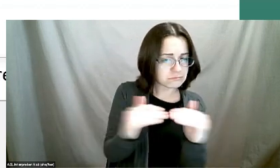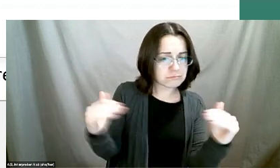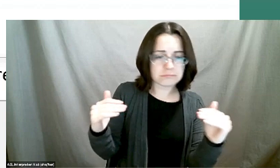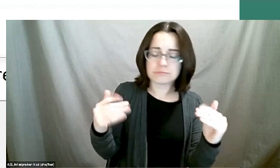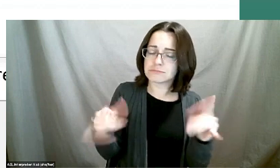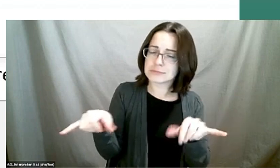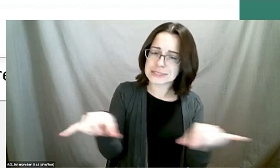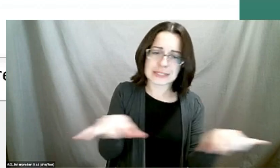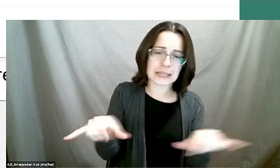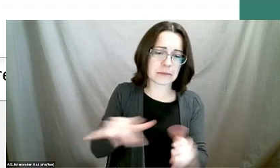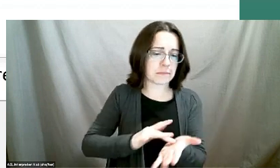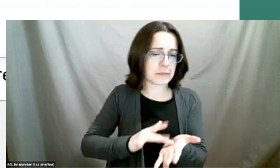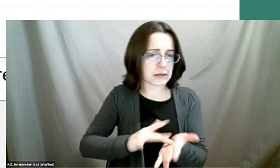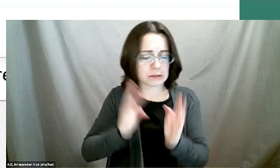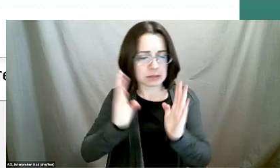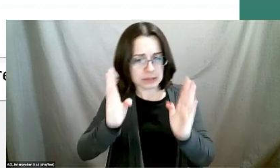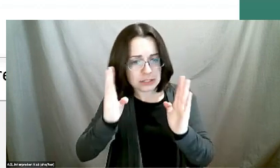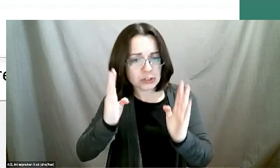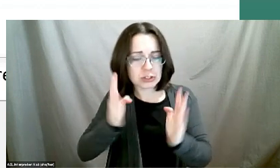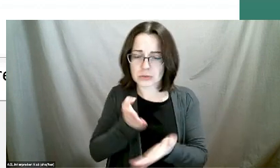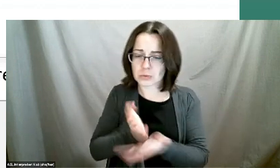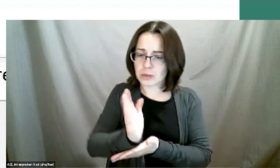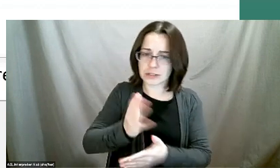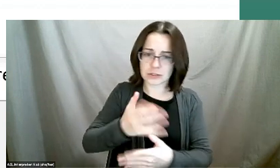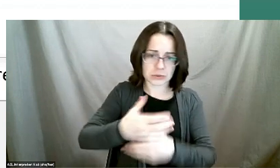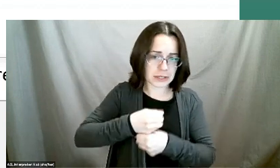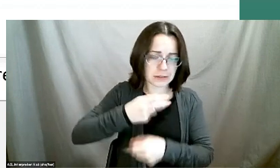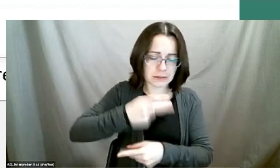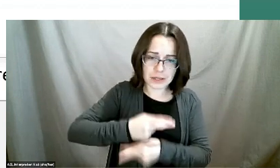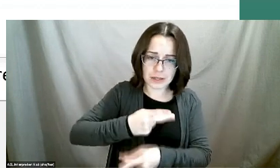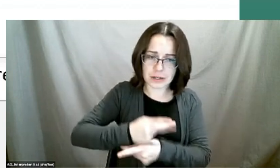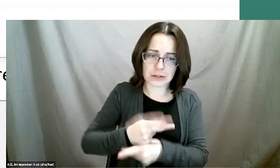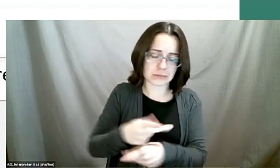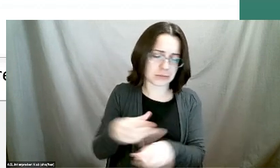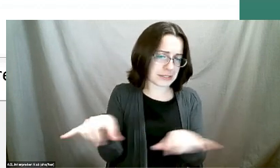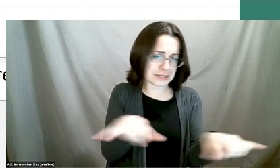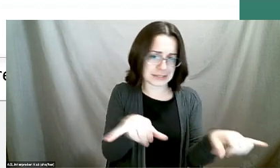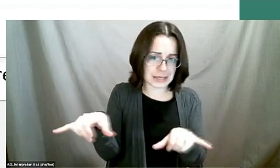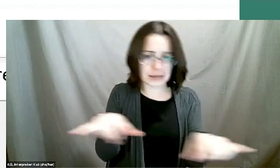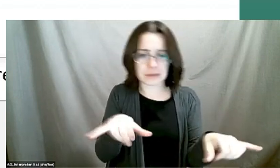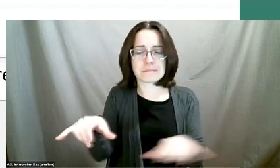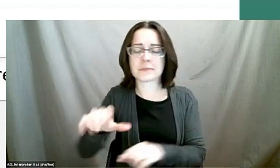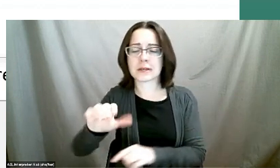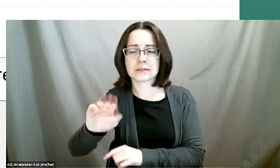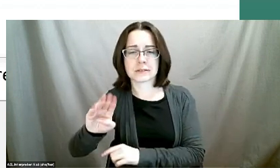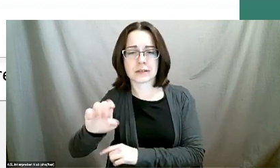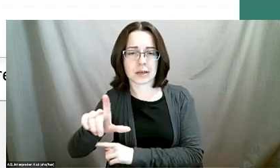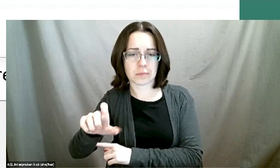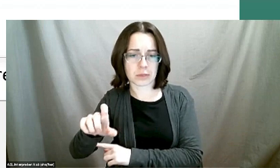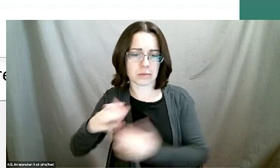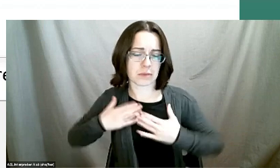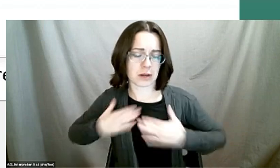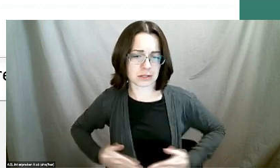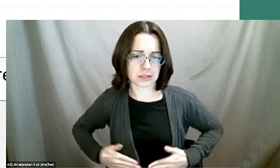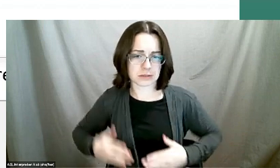rights to care as their able-bodied peers. And this requires that we have